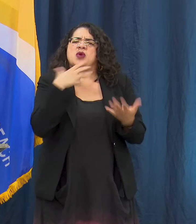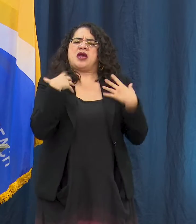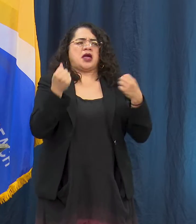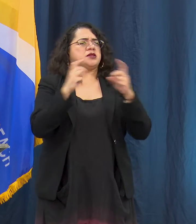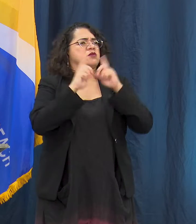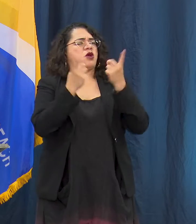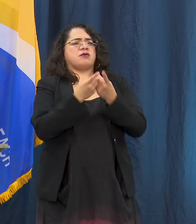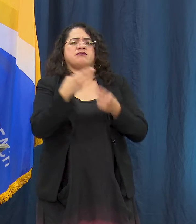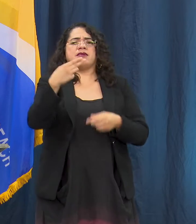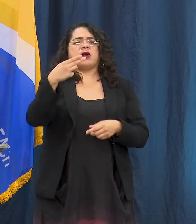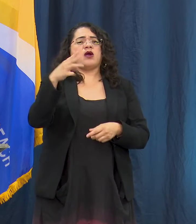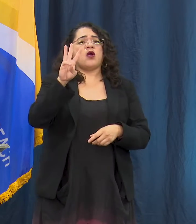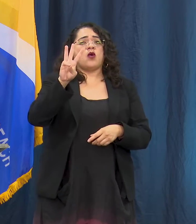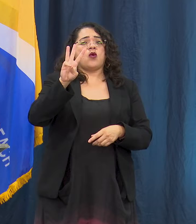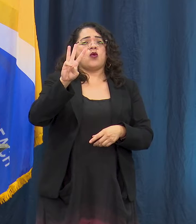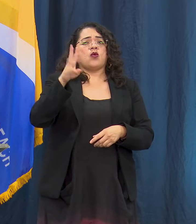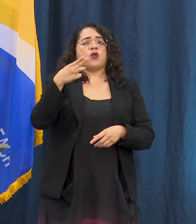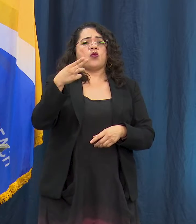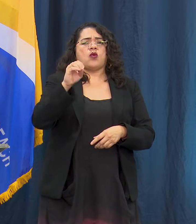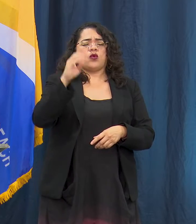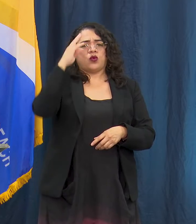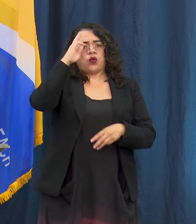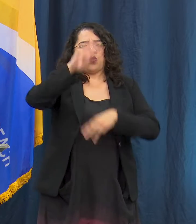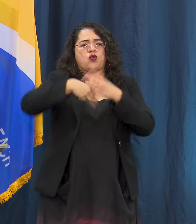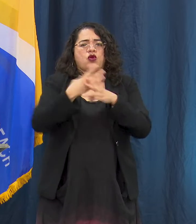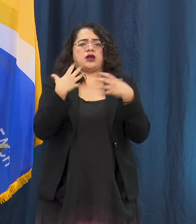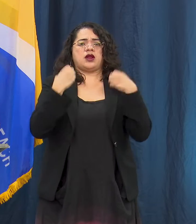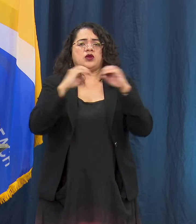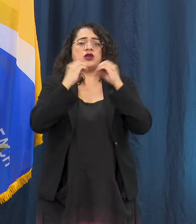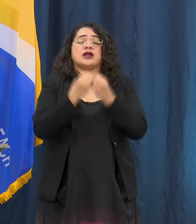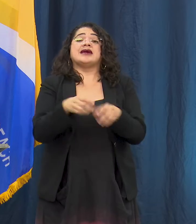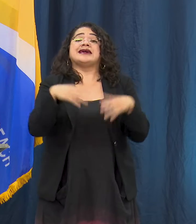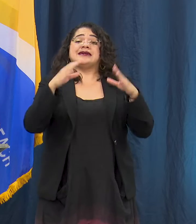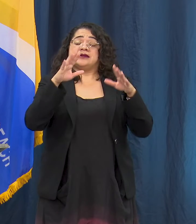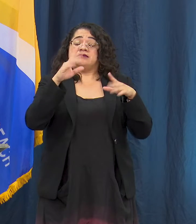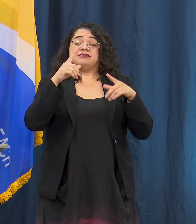the World Health Organization definition - A state of complete physical mental and